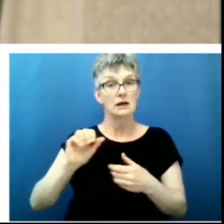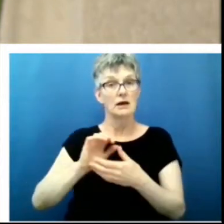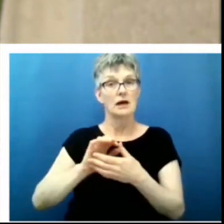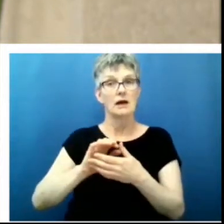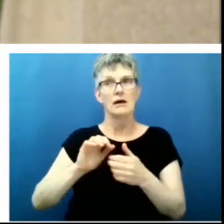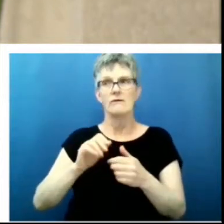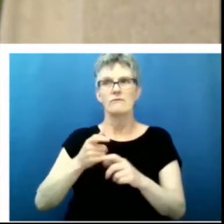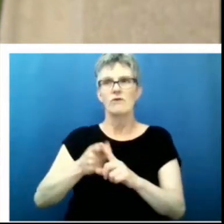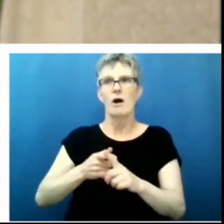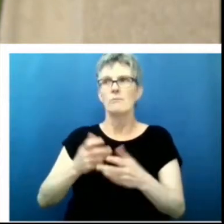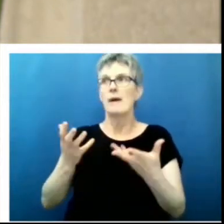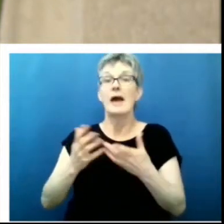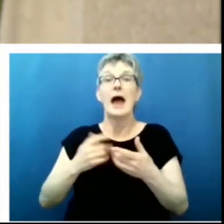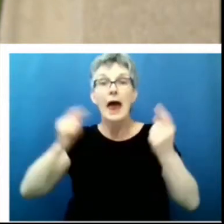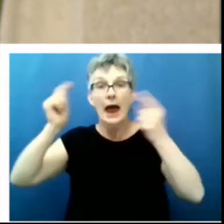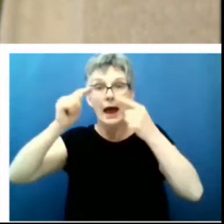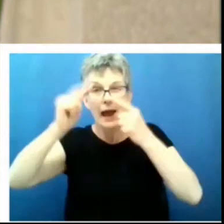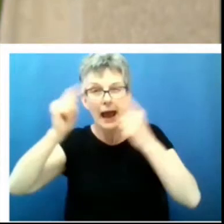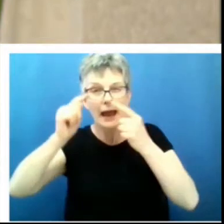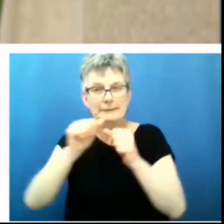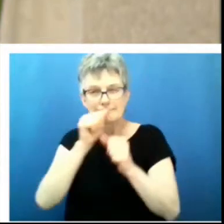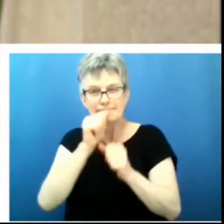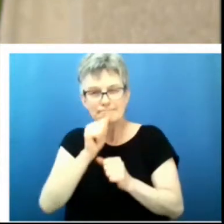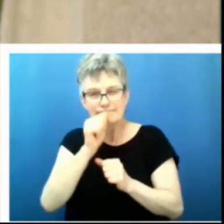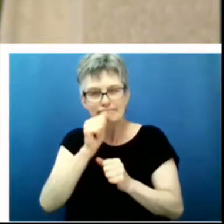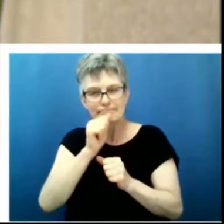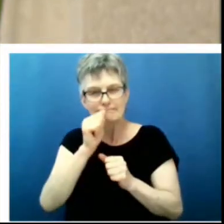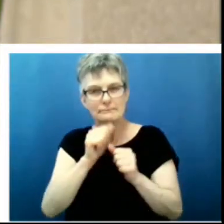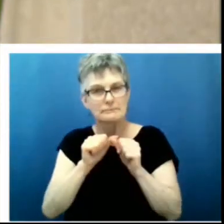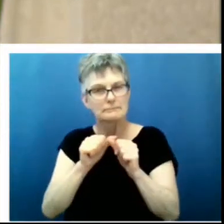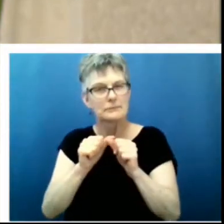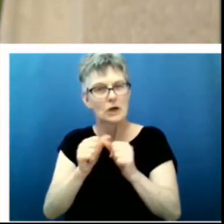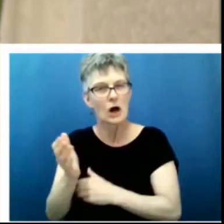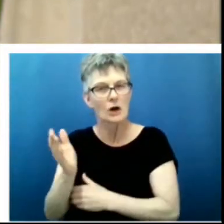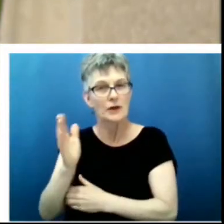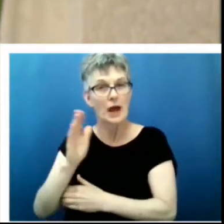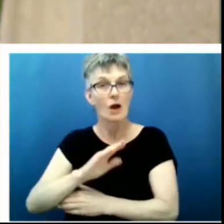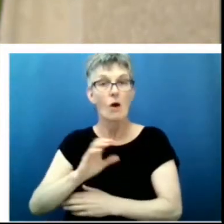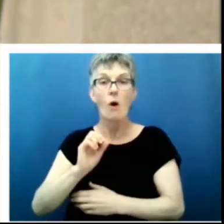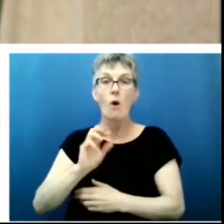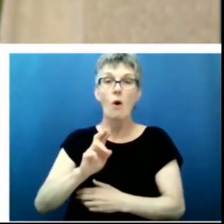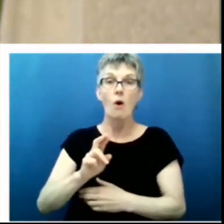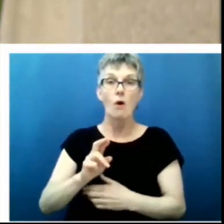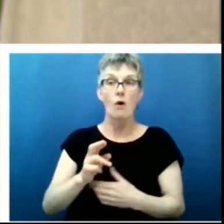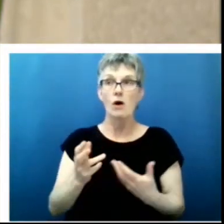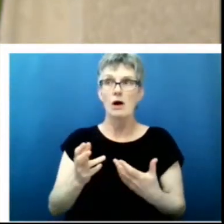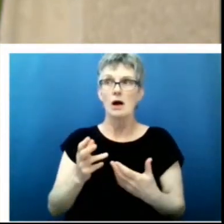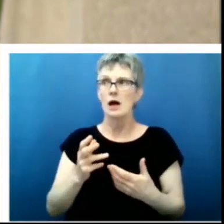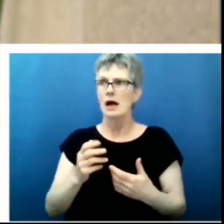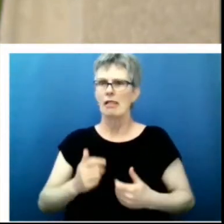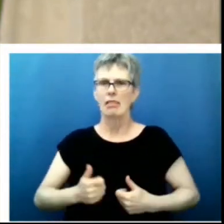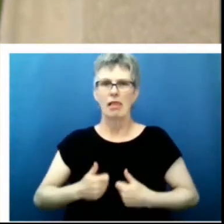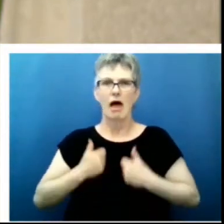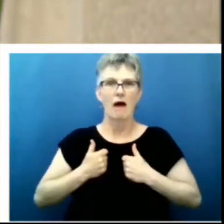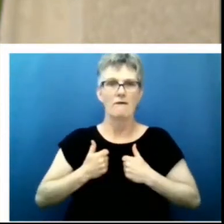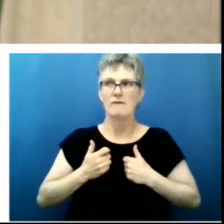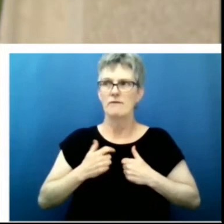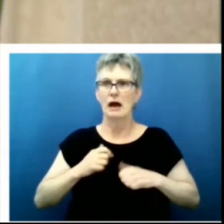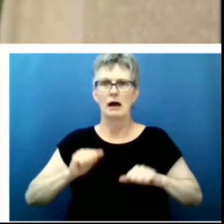or feeling an underlying anxiety from the uncertainty of not being able to plan.